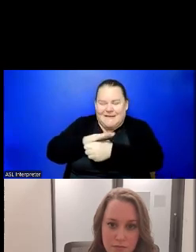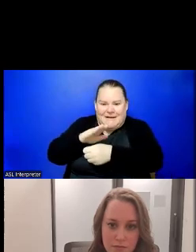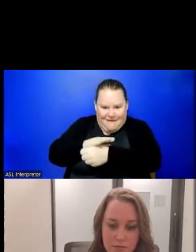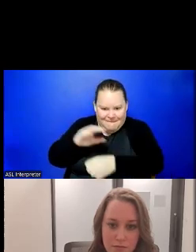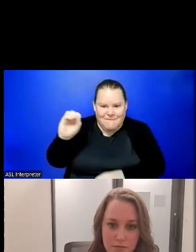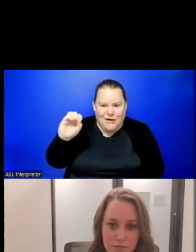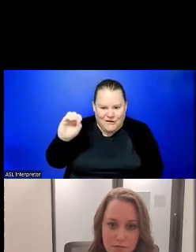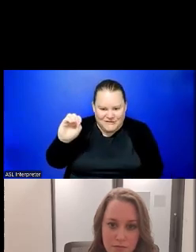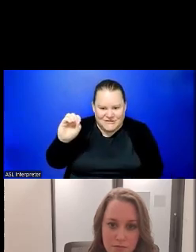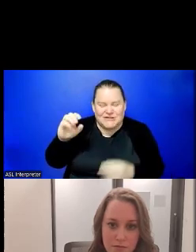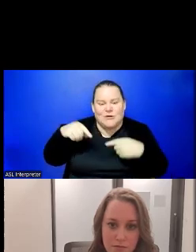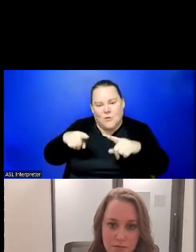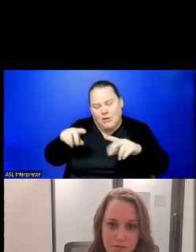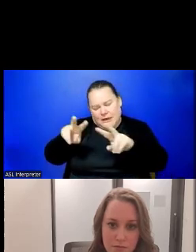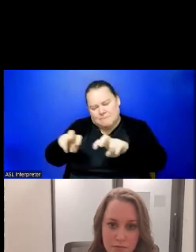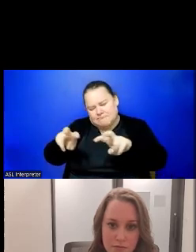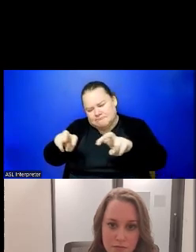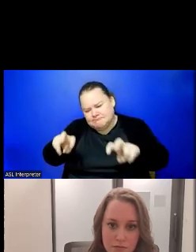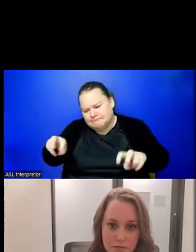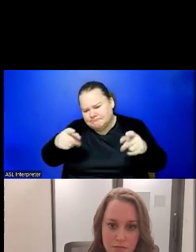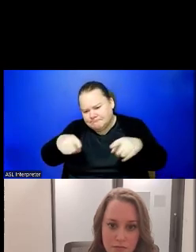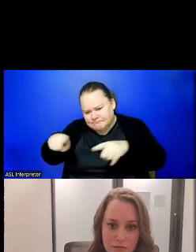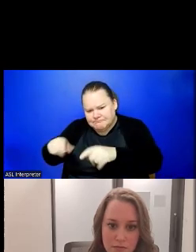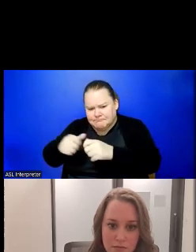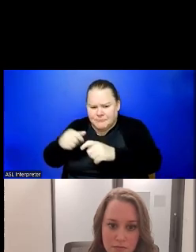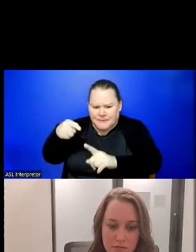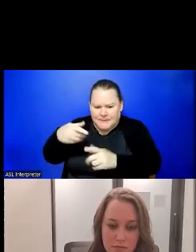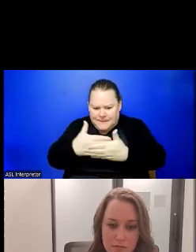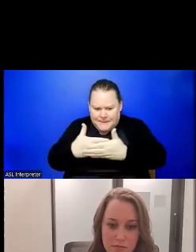they're working on evaluating what's going on with this child. Okay, next.